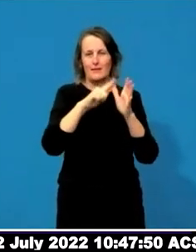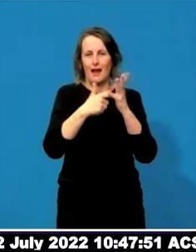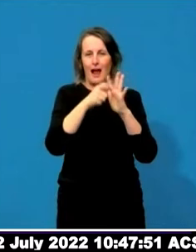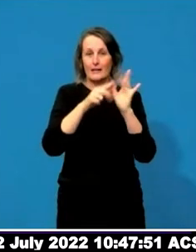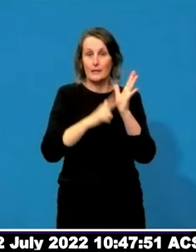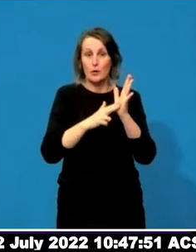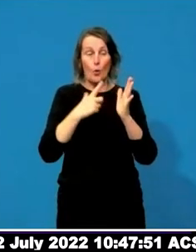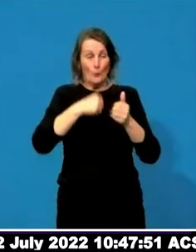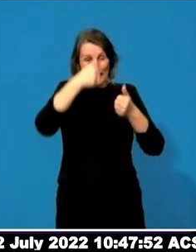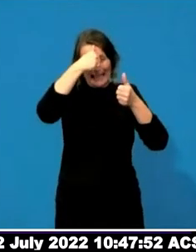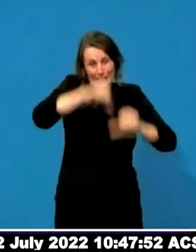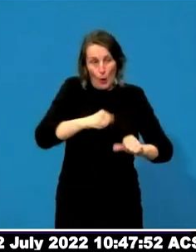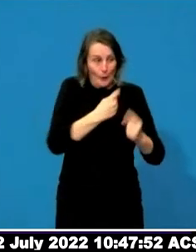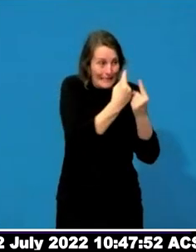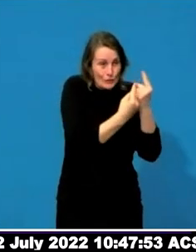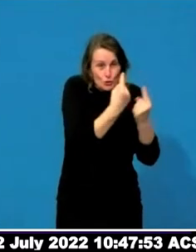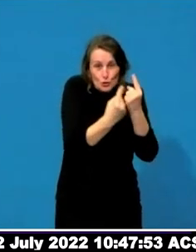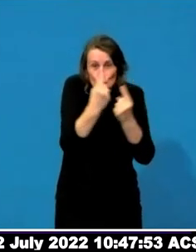on a daily or a weekly basis.